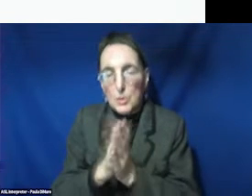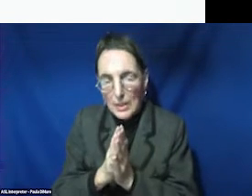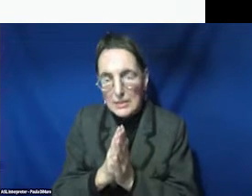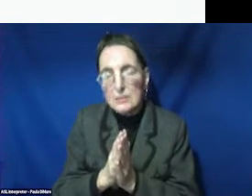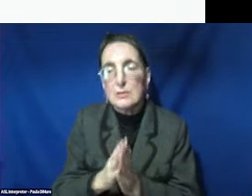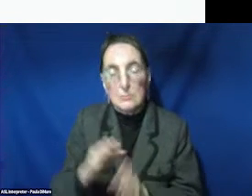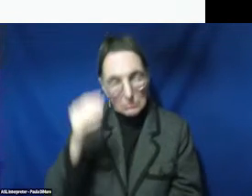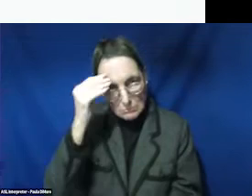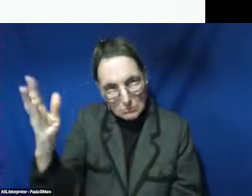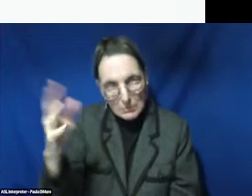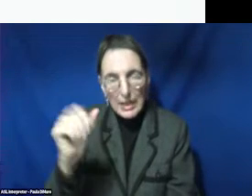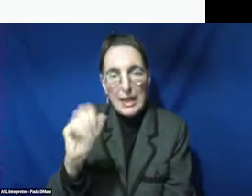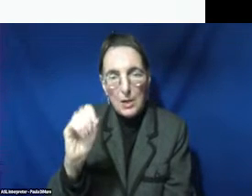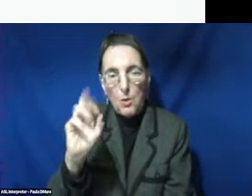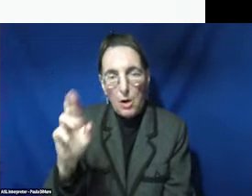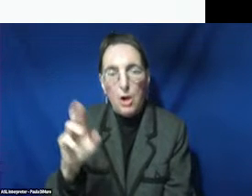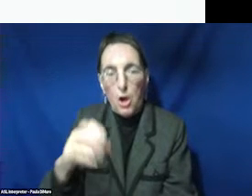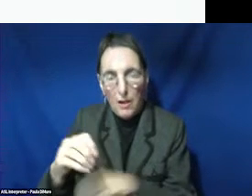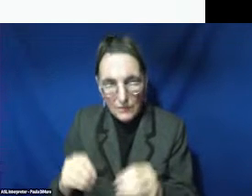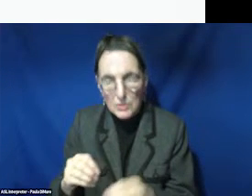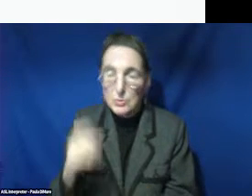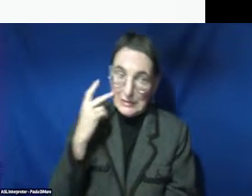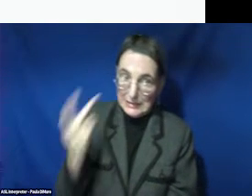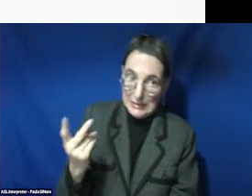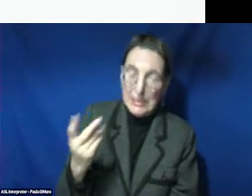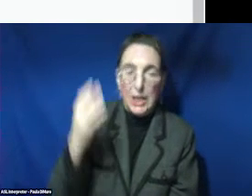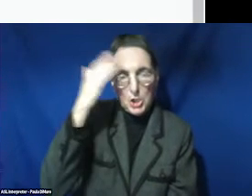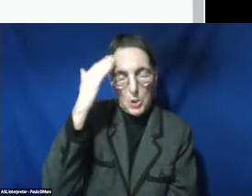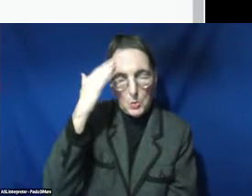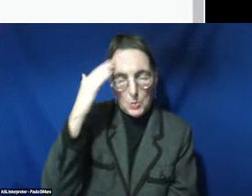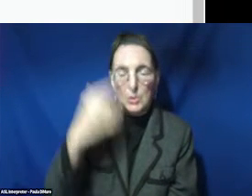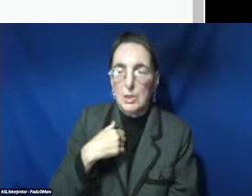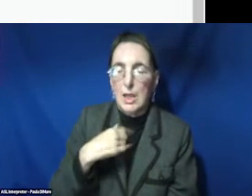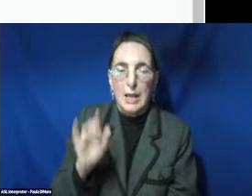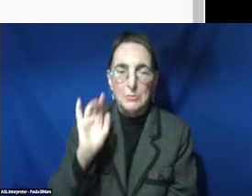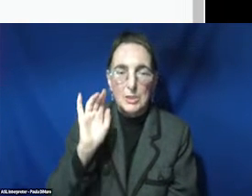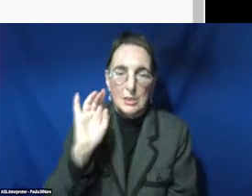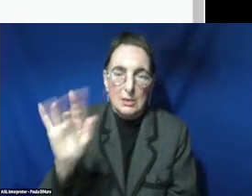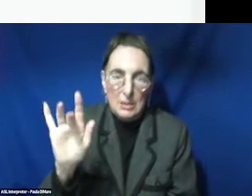I'm going to go ahead and grant edit and submit access to my people.